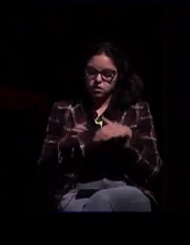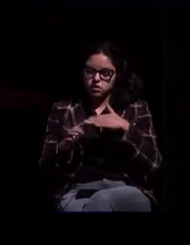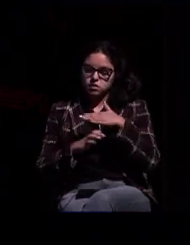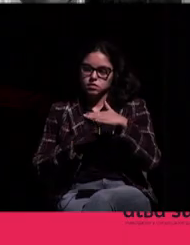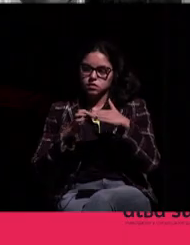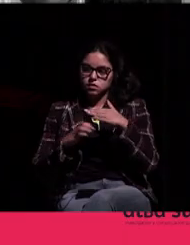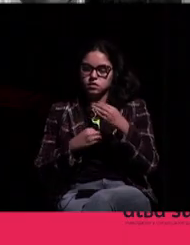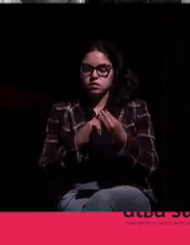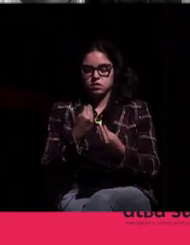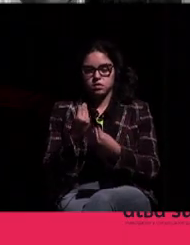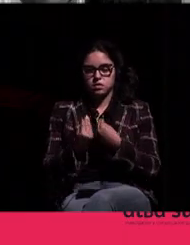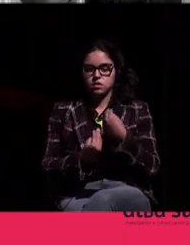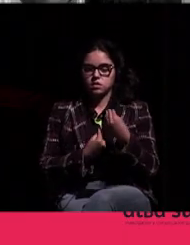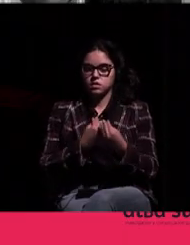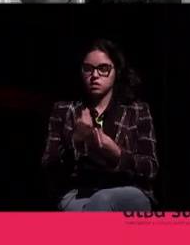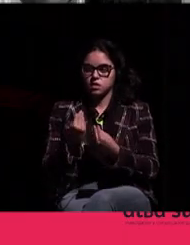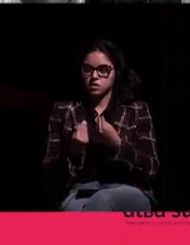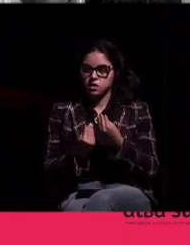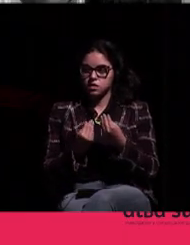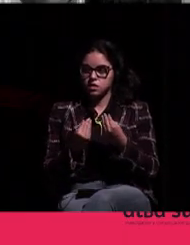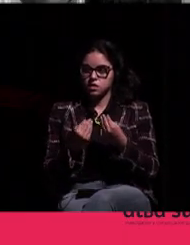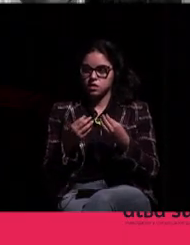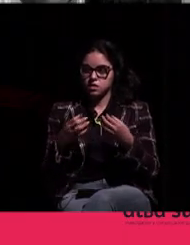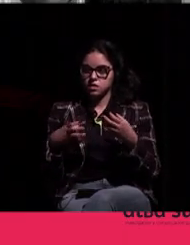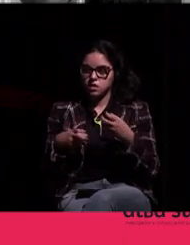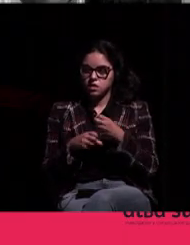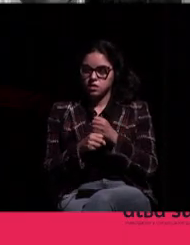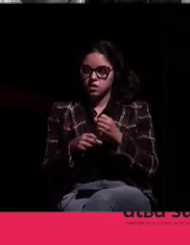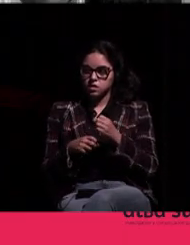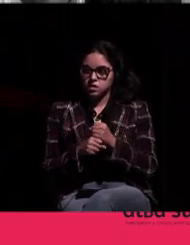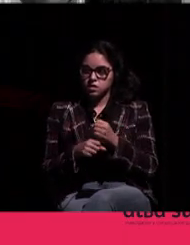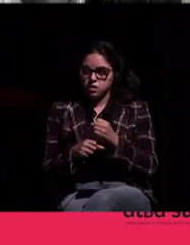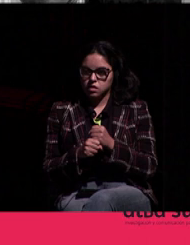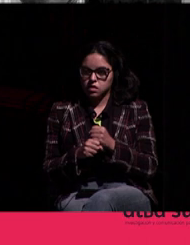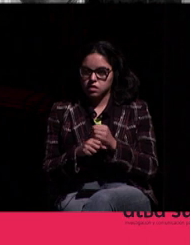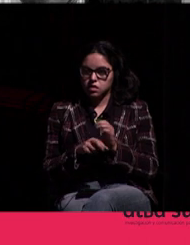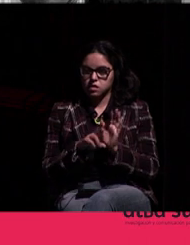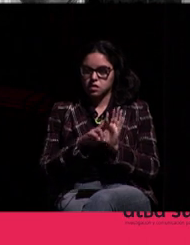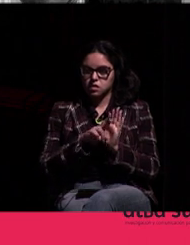What mechanisms they put into action to depreciate